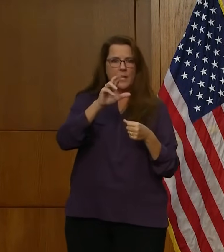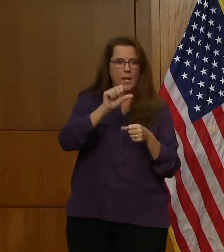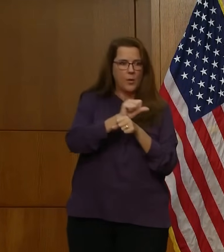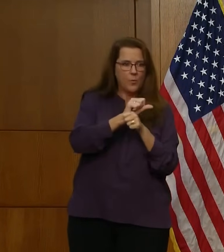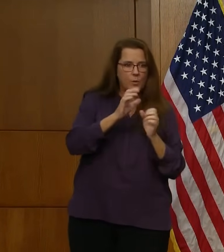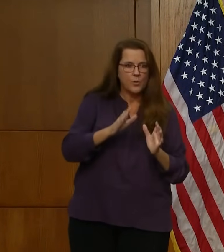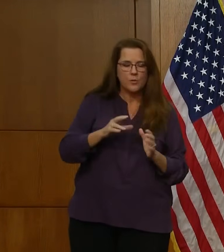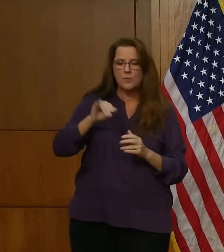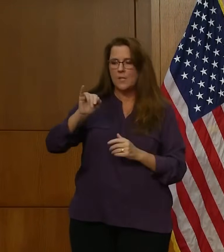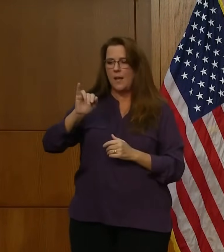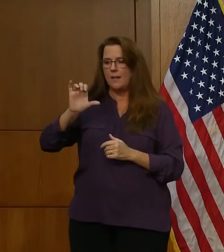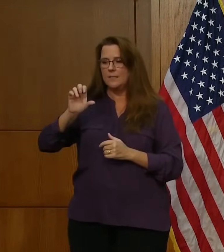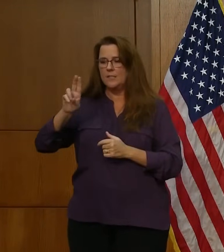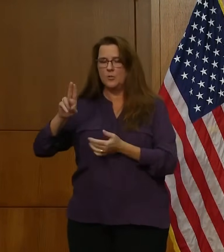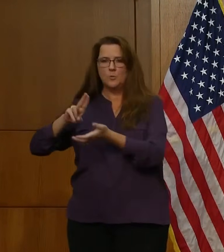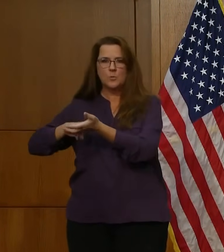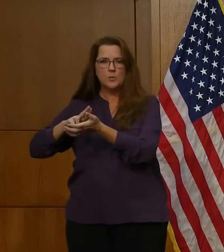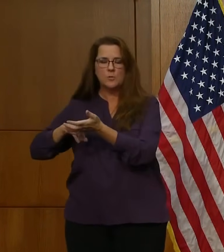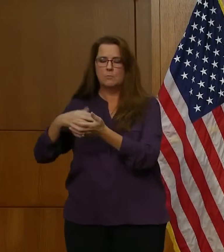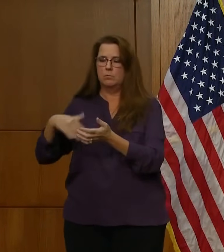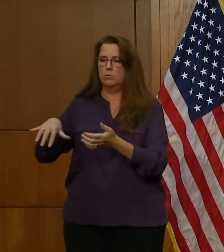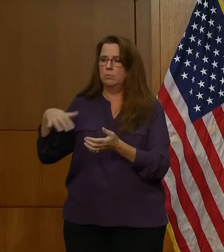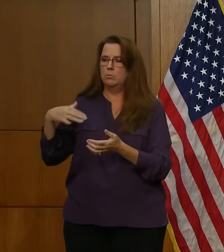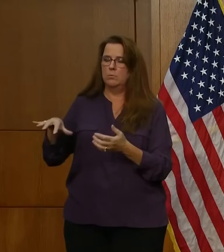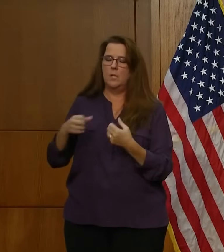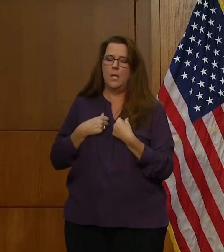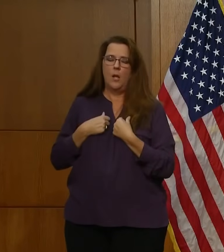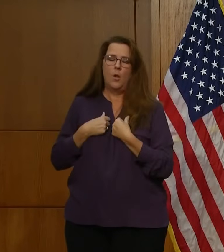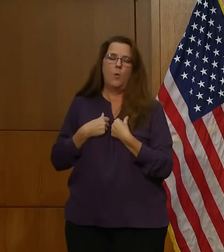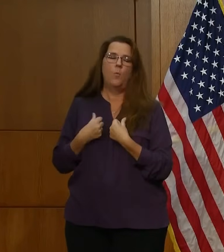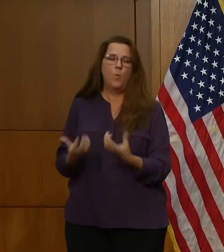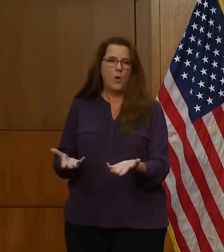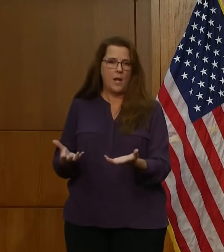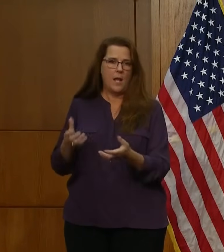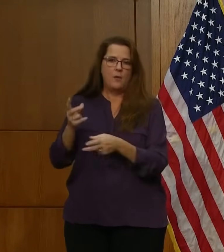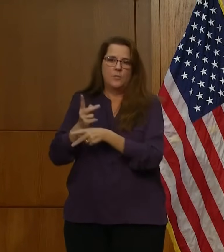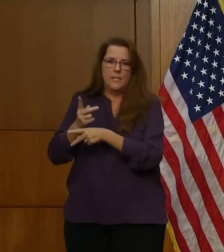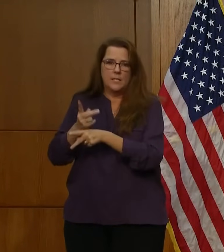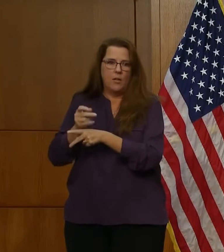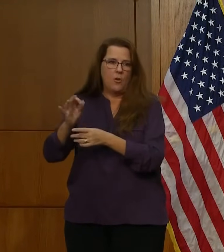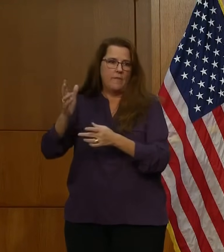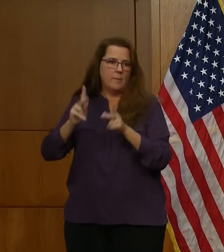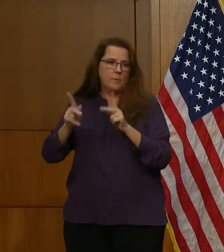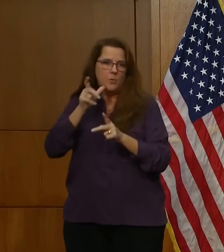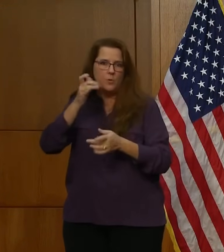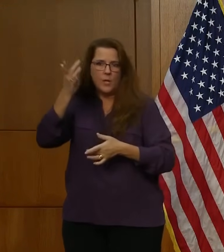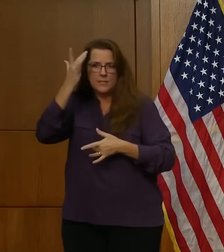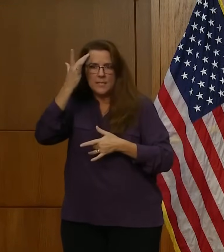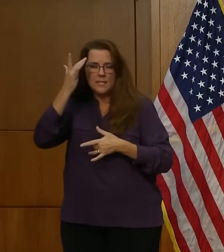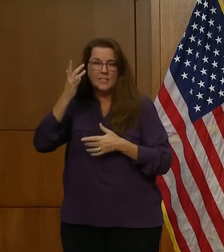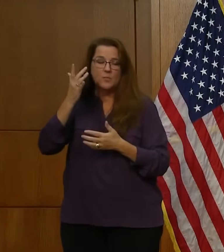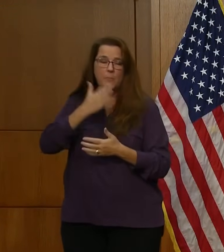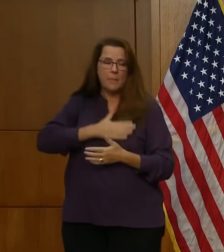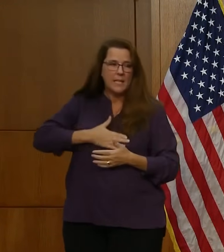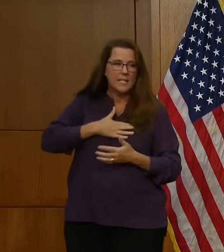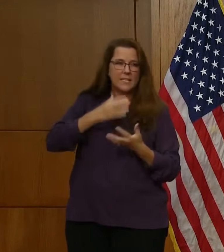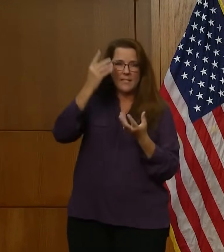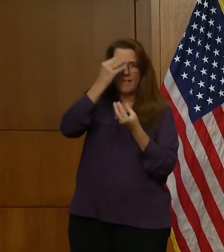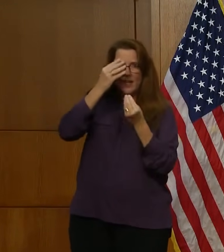HEALTH CARE WORKERS AND I SEE YOU NURSES ACROSS THIS COMMONWEALTH WHO TRULY ARE WEARING THEMSELVES TO THE BONE